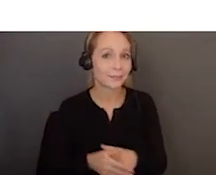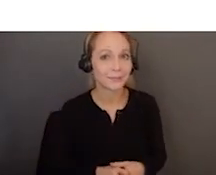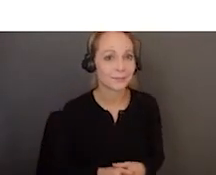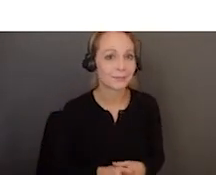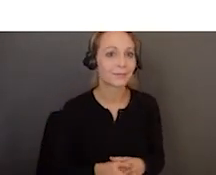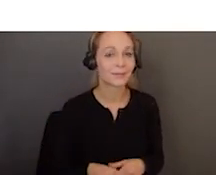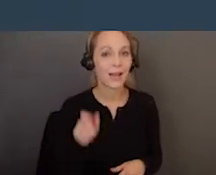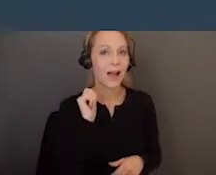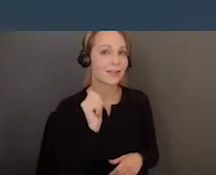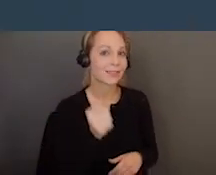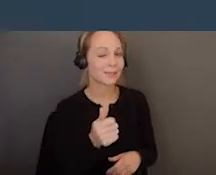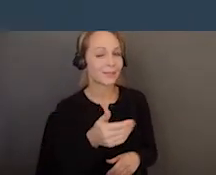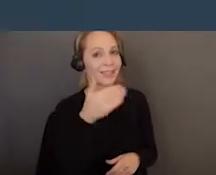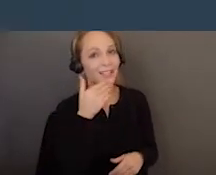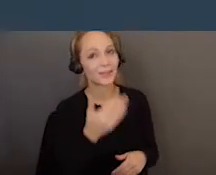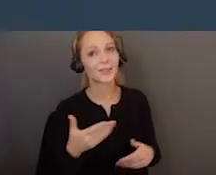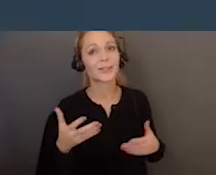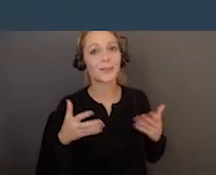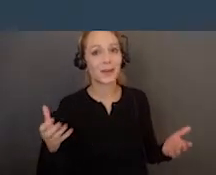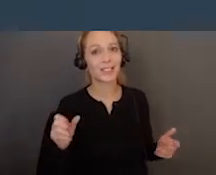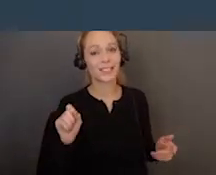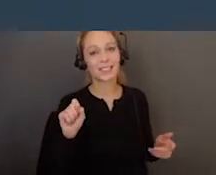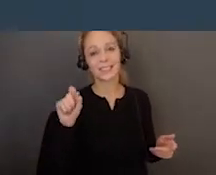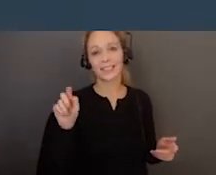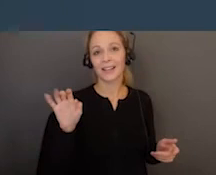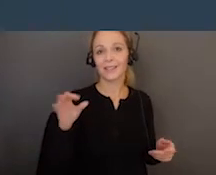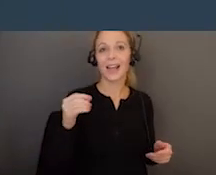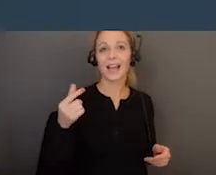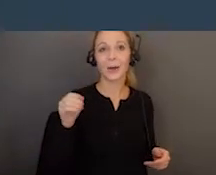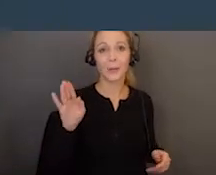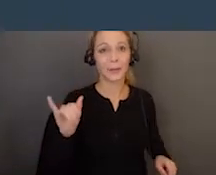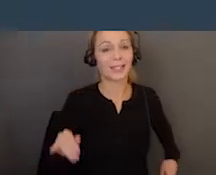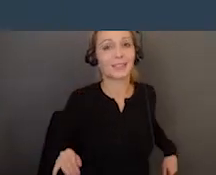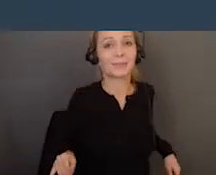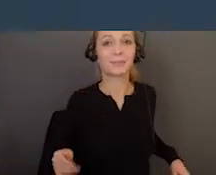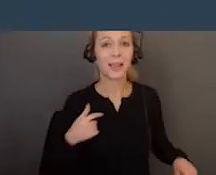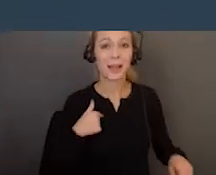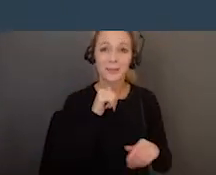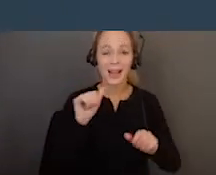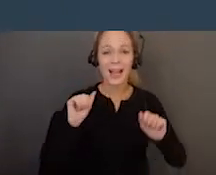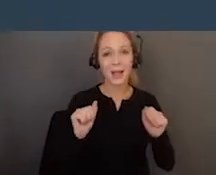THANK YOU SO MUCH, STEF AND GOBI. WHILE I'M NOT ABLE TO DIVULGE TOO MUCH INFORMATION